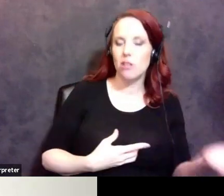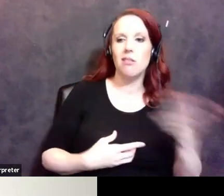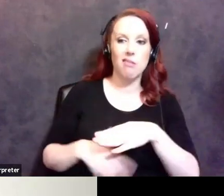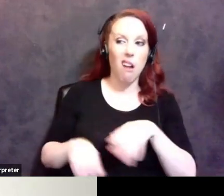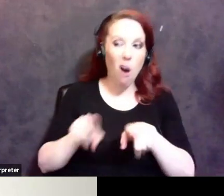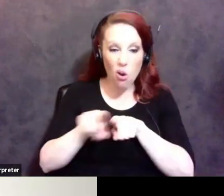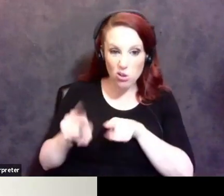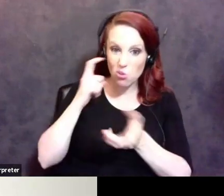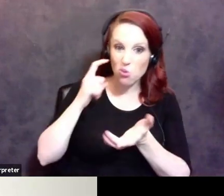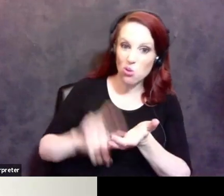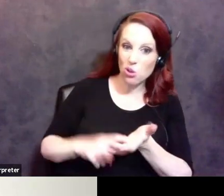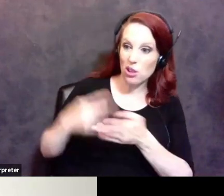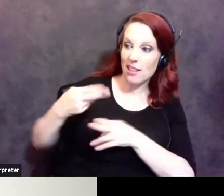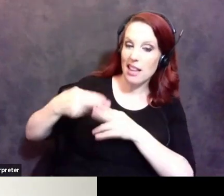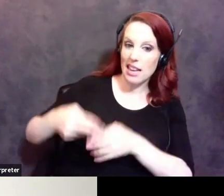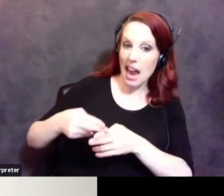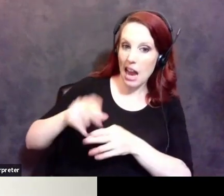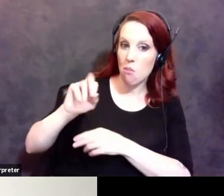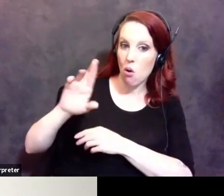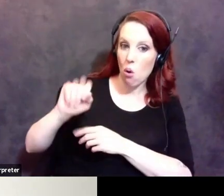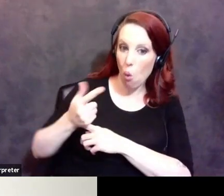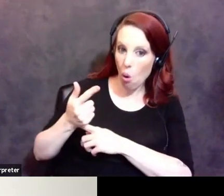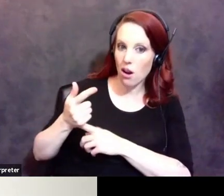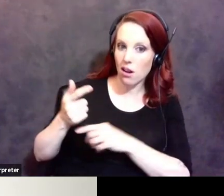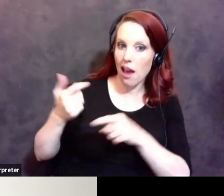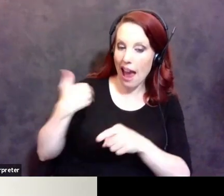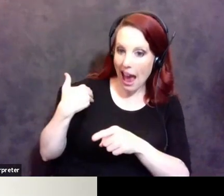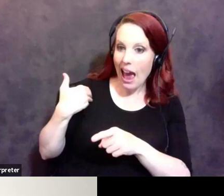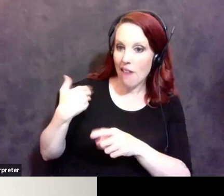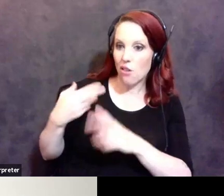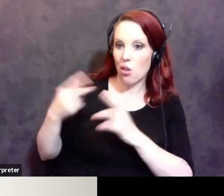the name of the organization that has the word handicapped in it? So there are organizations